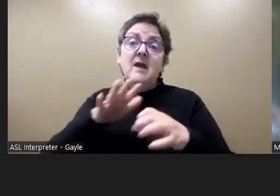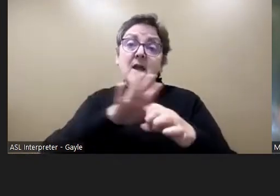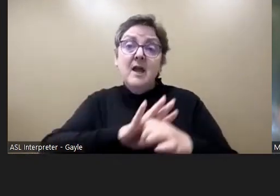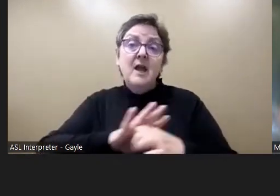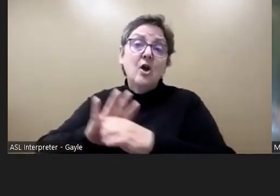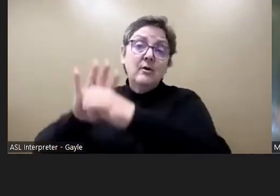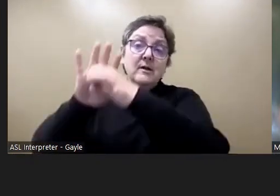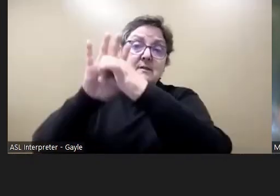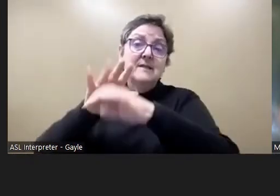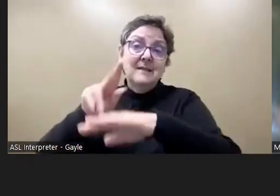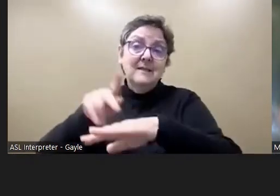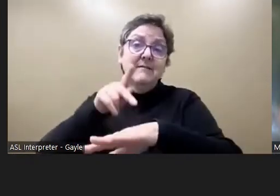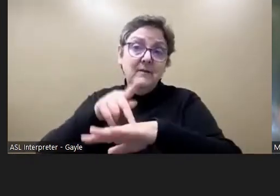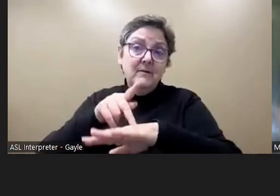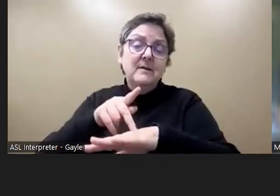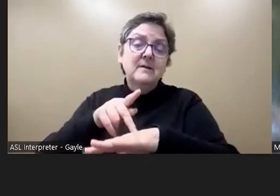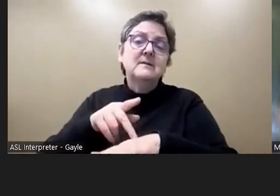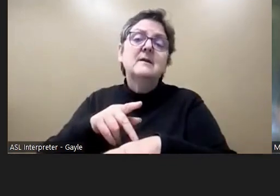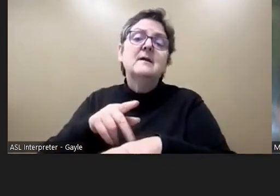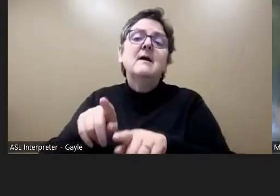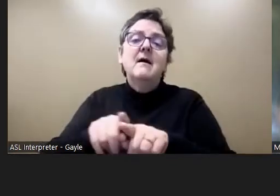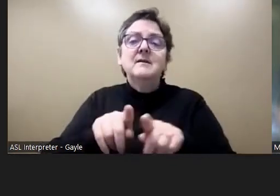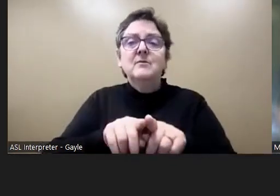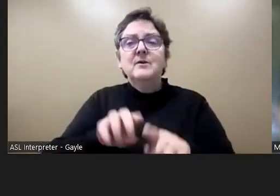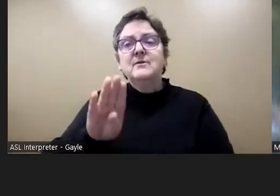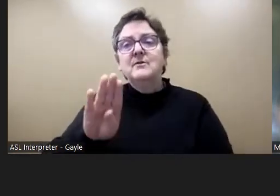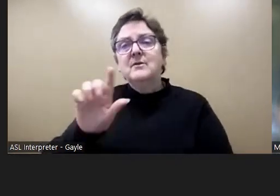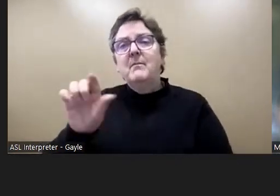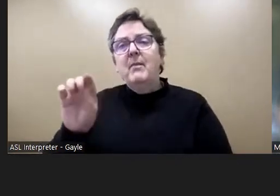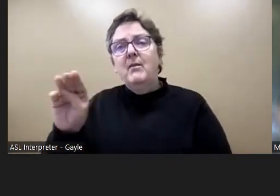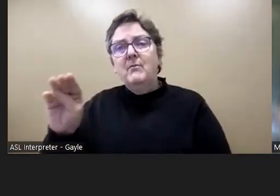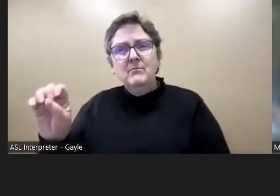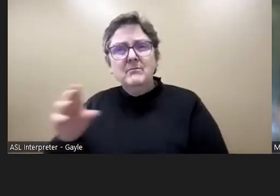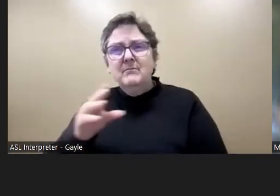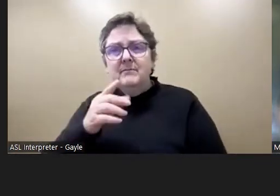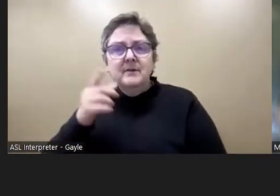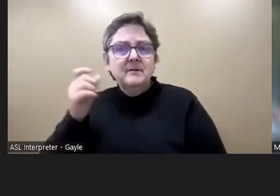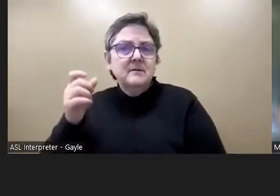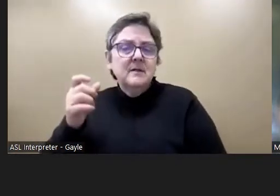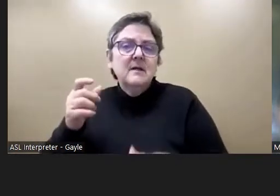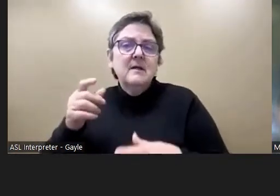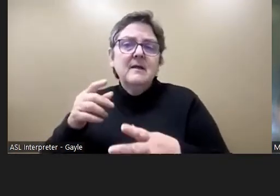which is plus points for them because they will have access to reading materials.